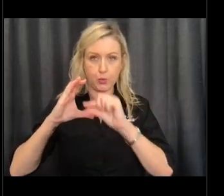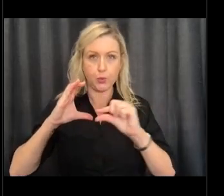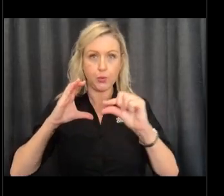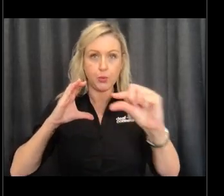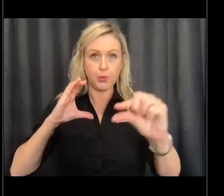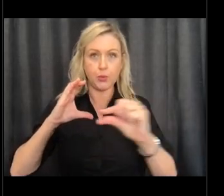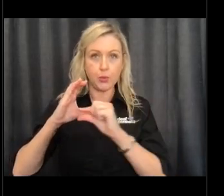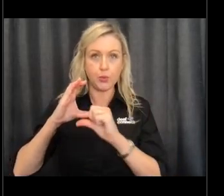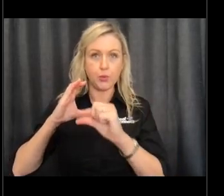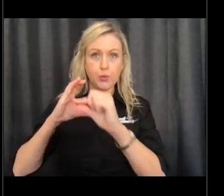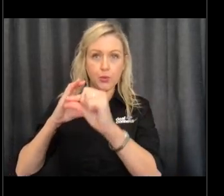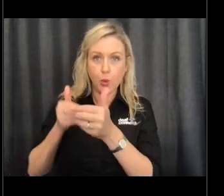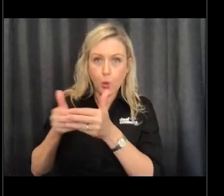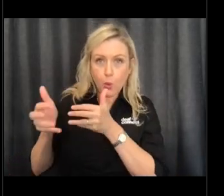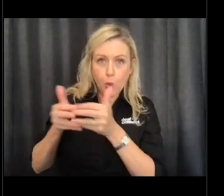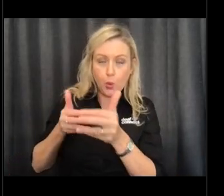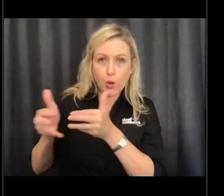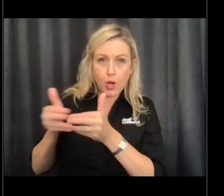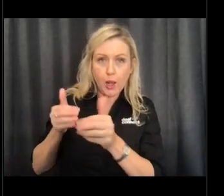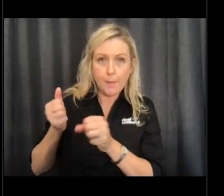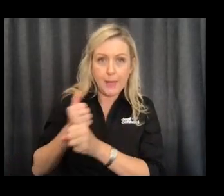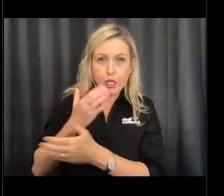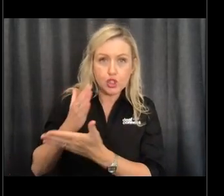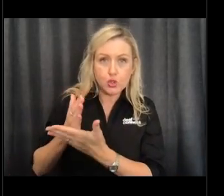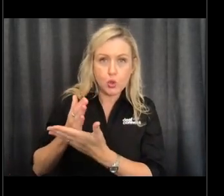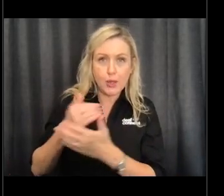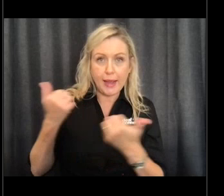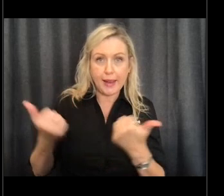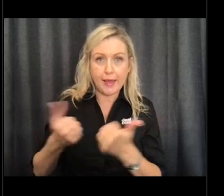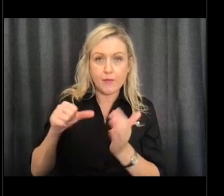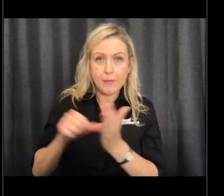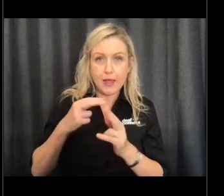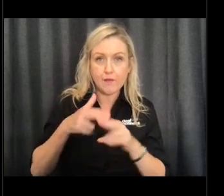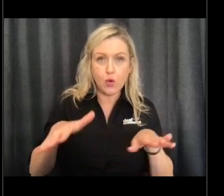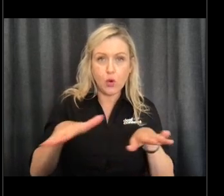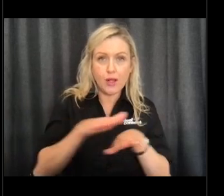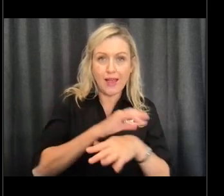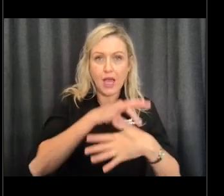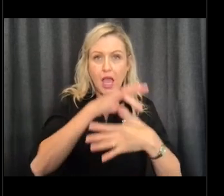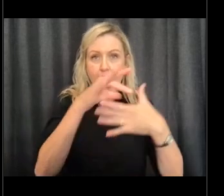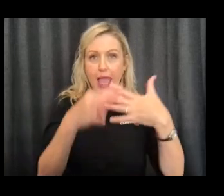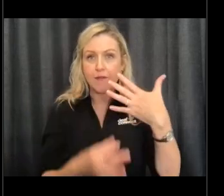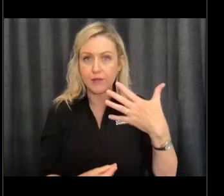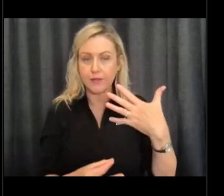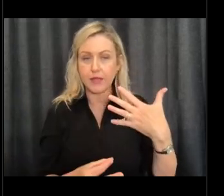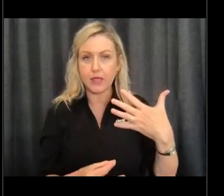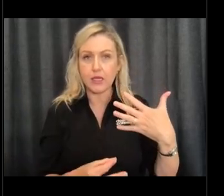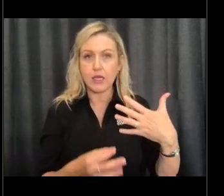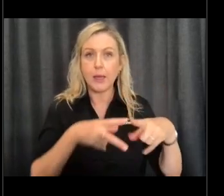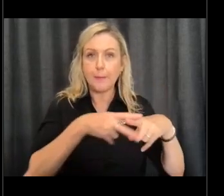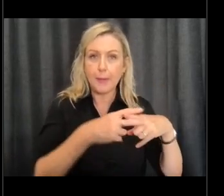And so if you're in that position, and I don't want to be ageist but I use that because it's